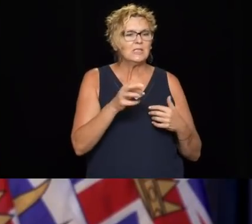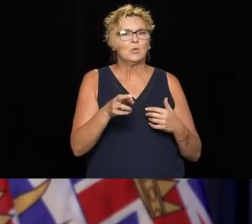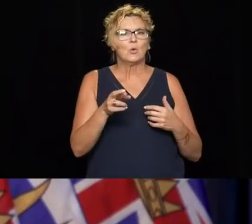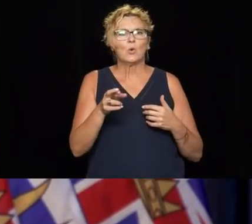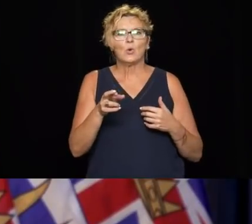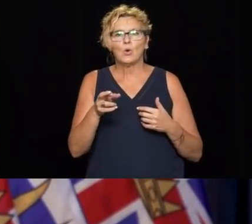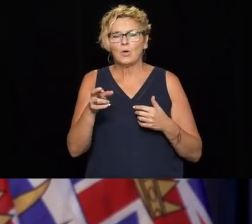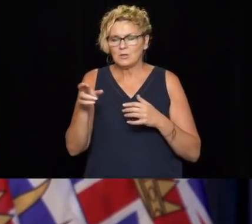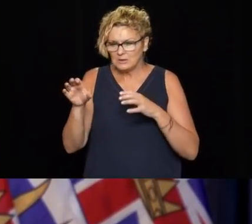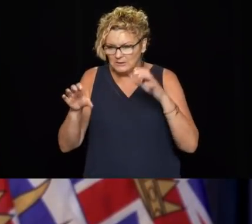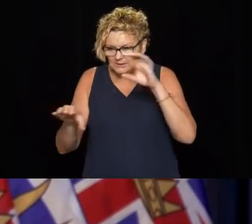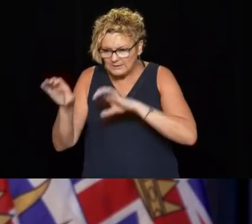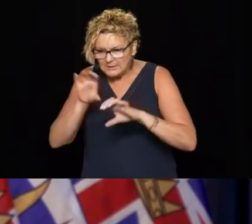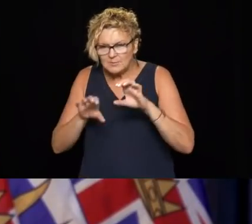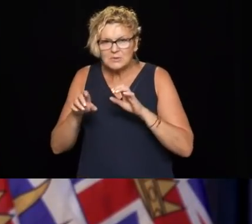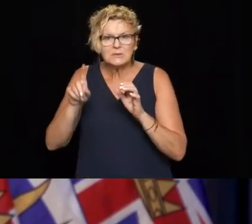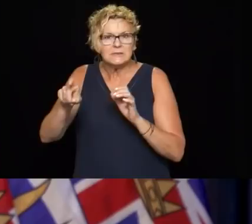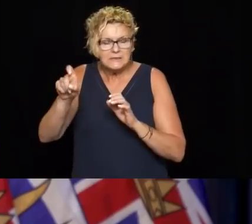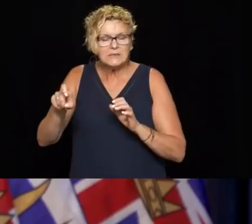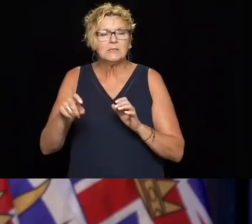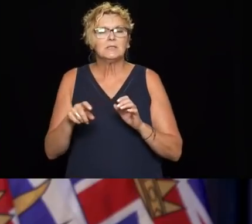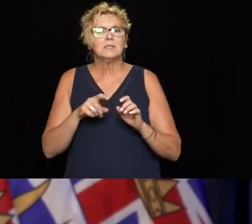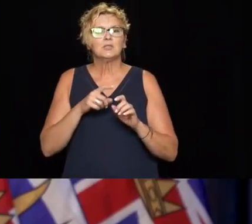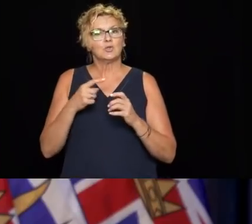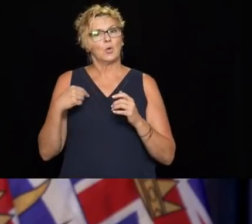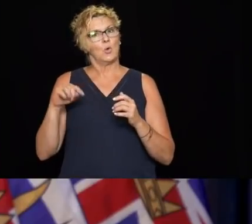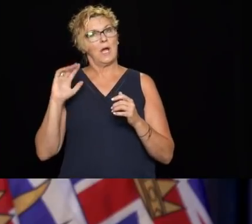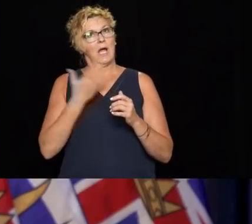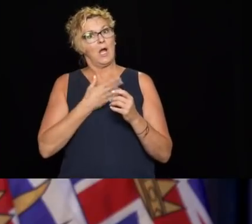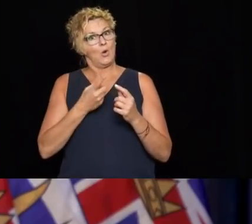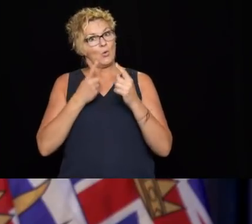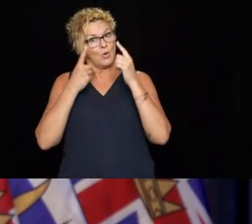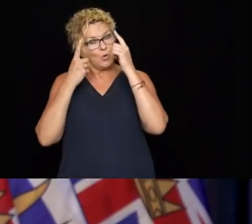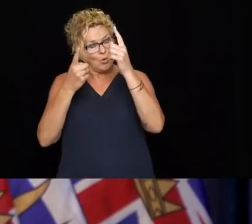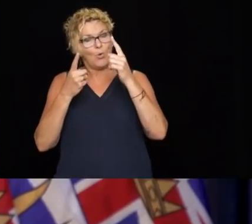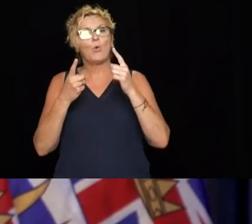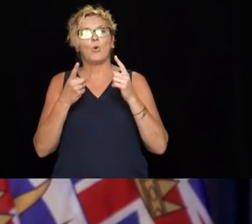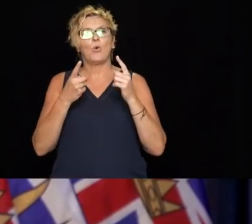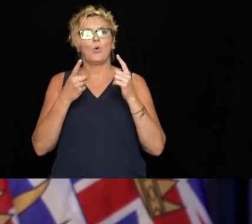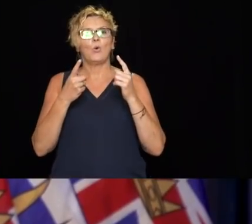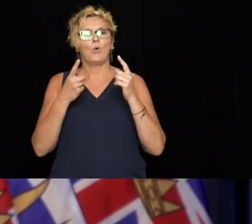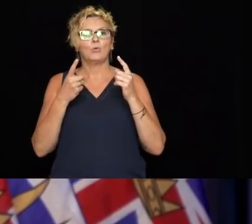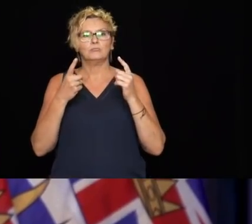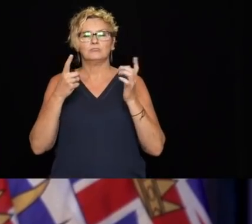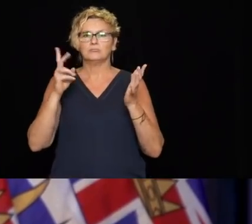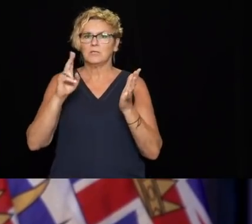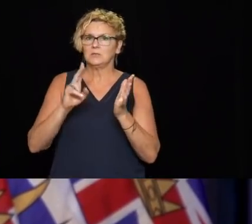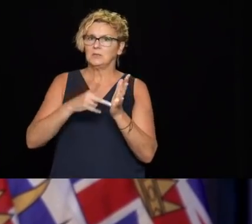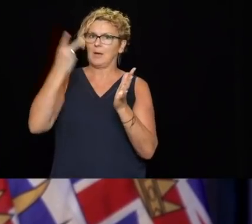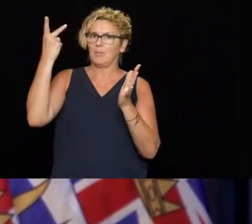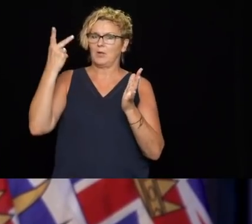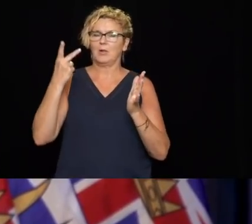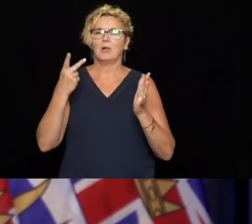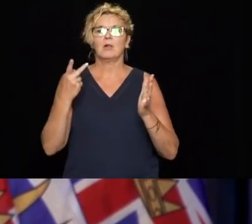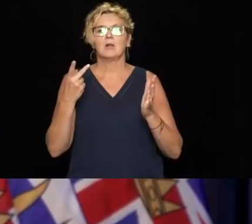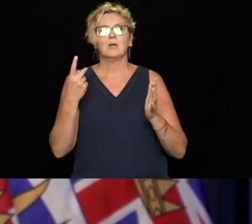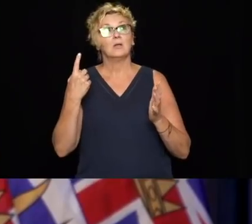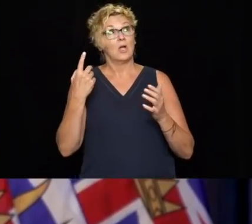of the machines that we use where there have been challenges getting some of the stuff that we need to do the test.